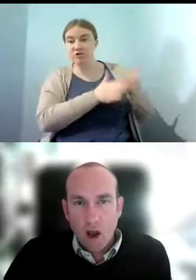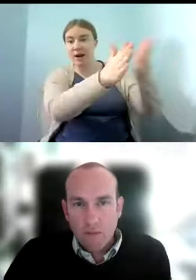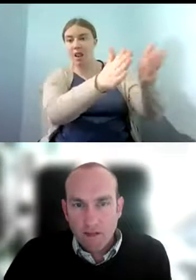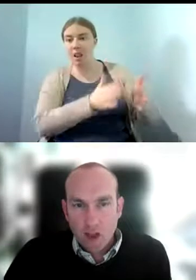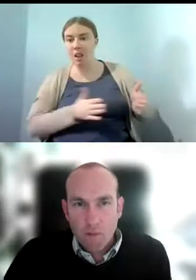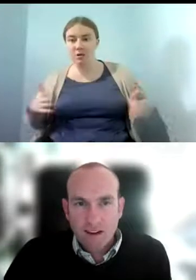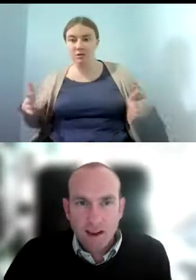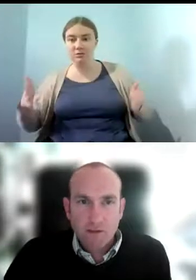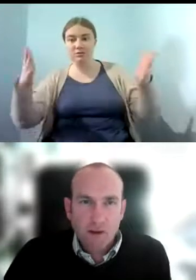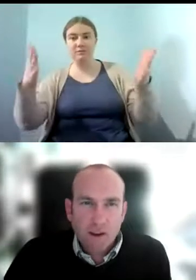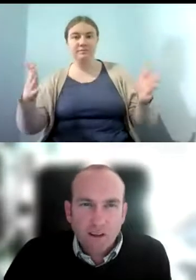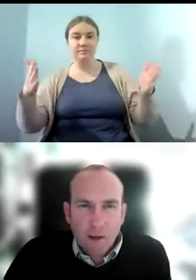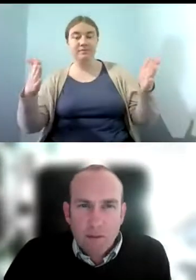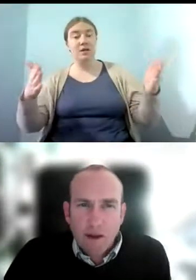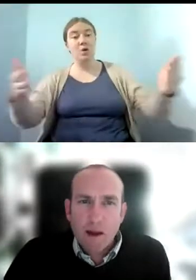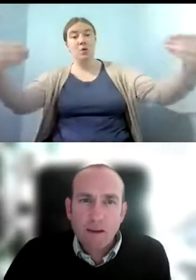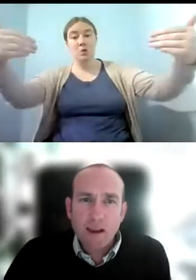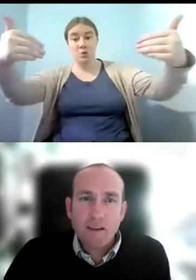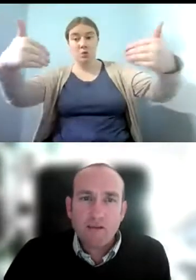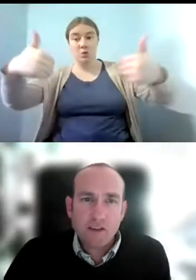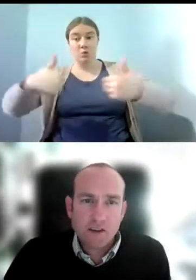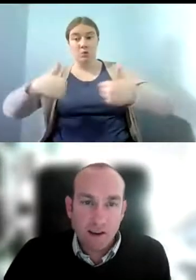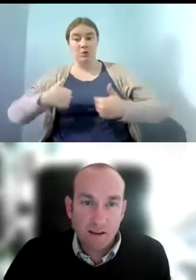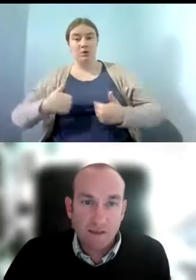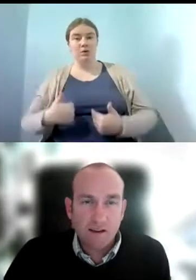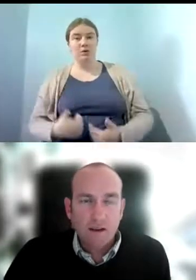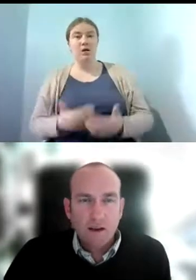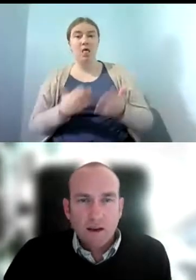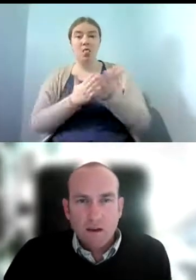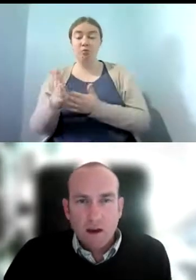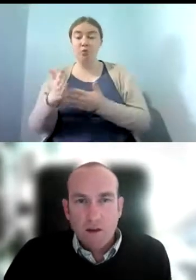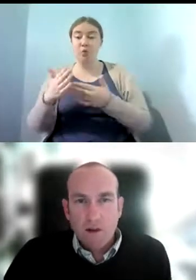and they go back down through you can just about make them out here these fish screens